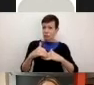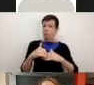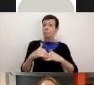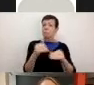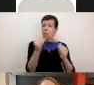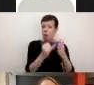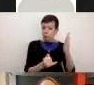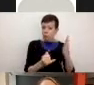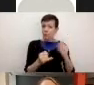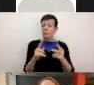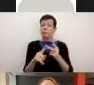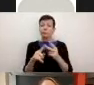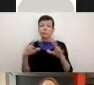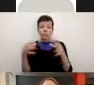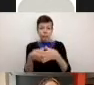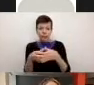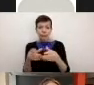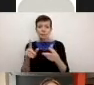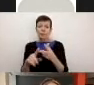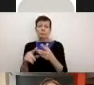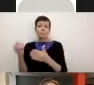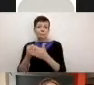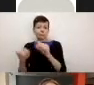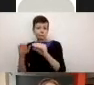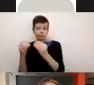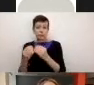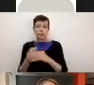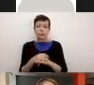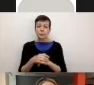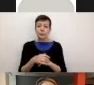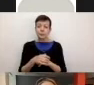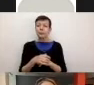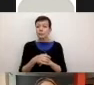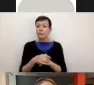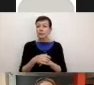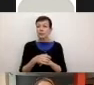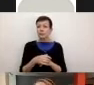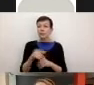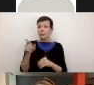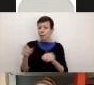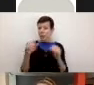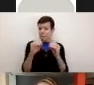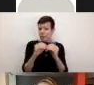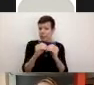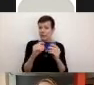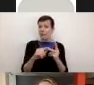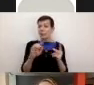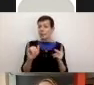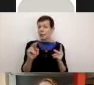We are continuing to support projects by First Nations, Métis and Inuit artists and organizations